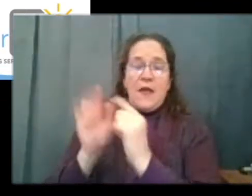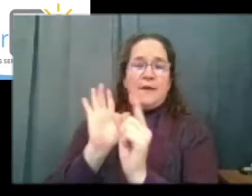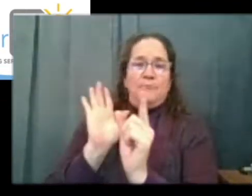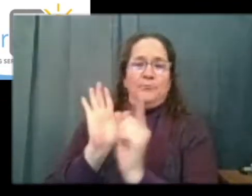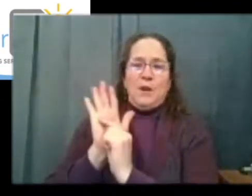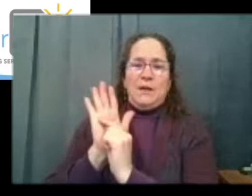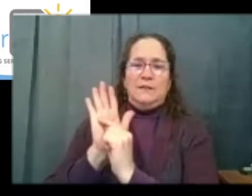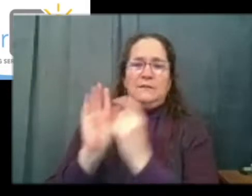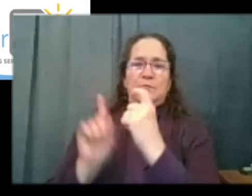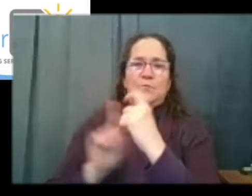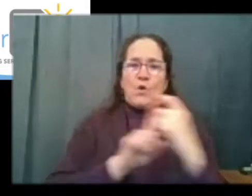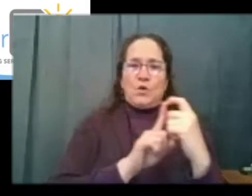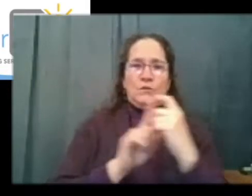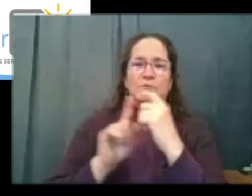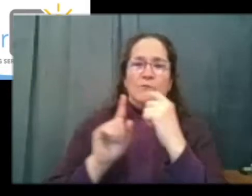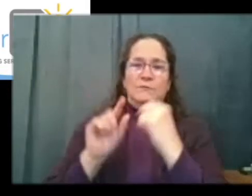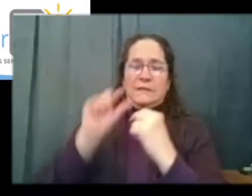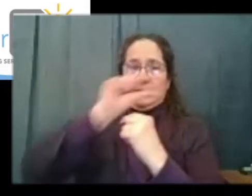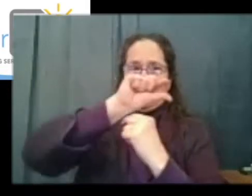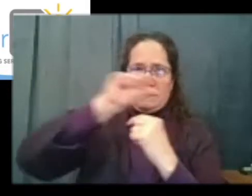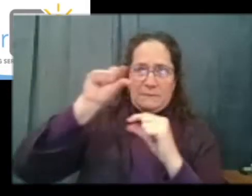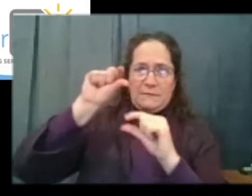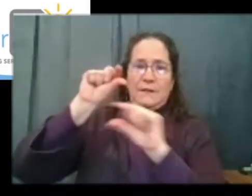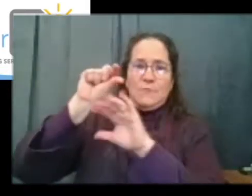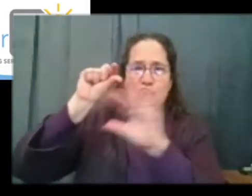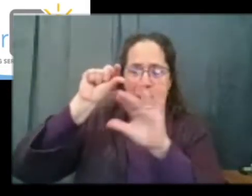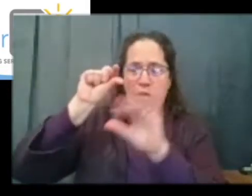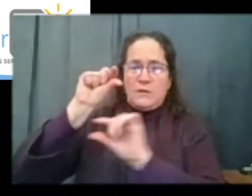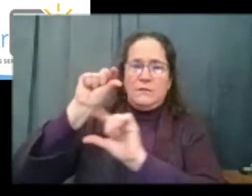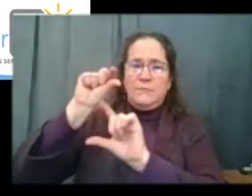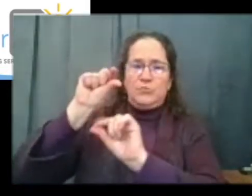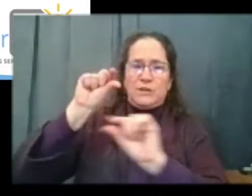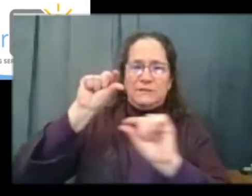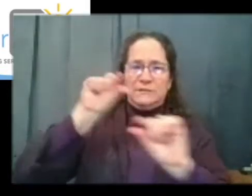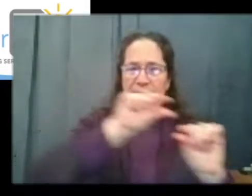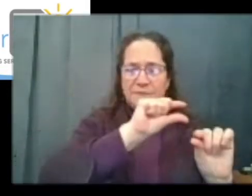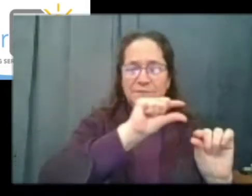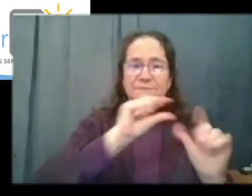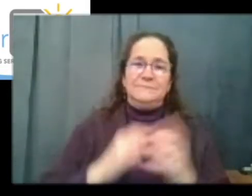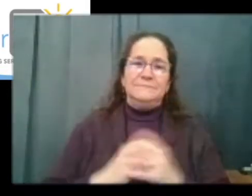if you're not a Braille reader. So setting up to monitor both Braille reading and writing